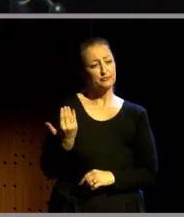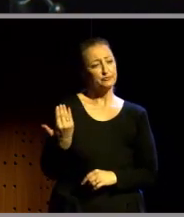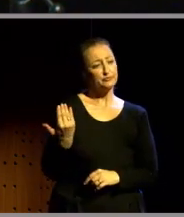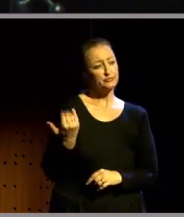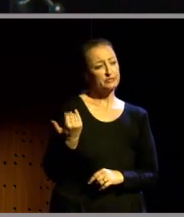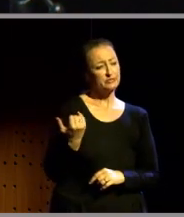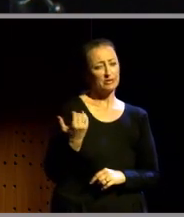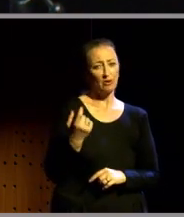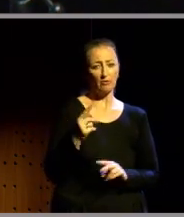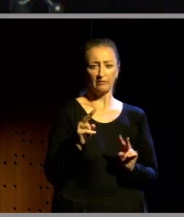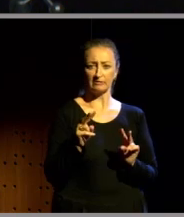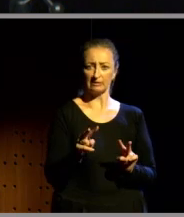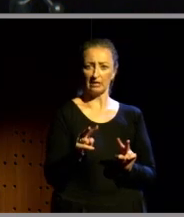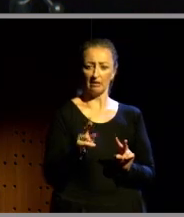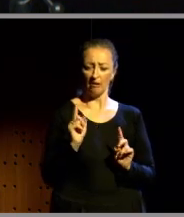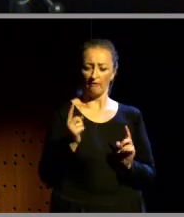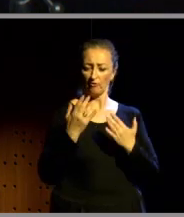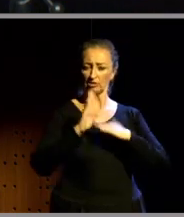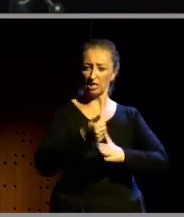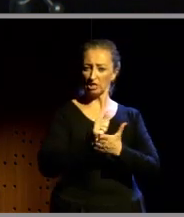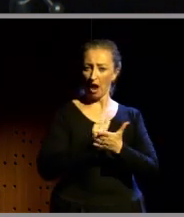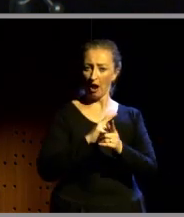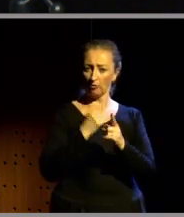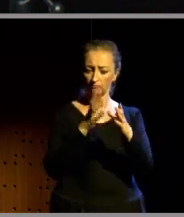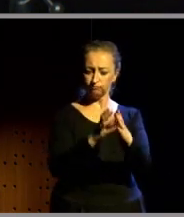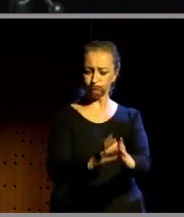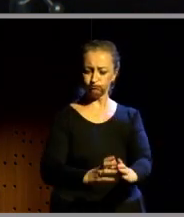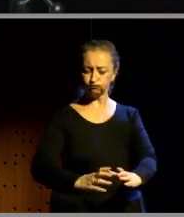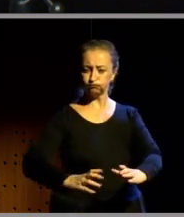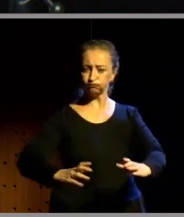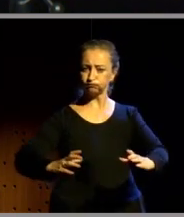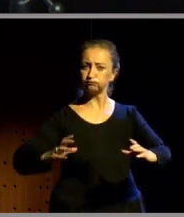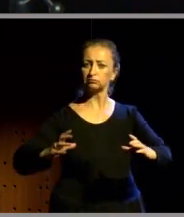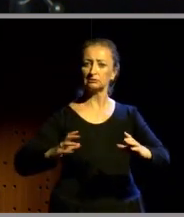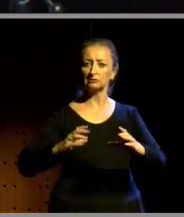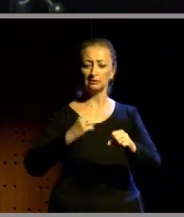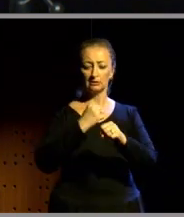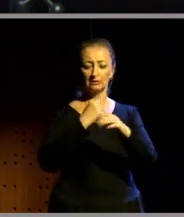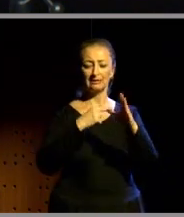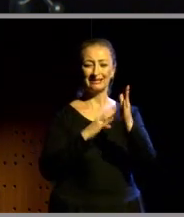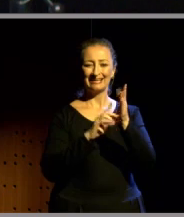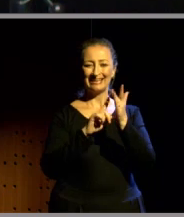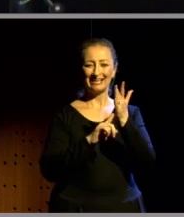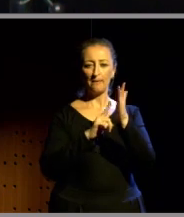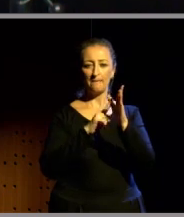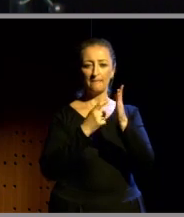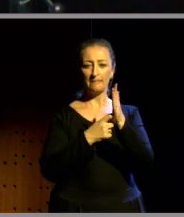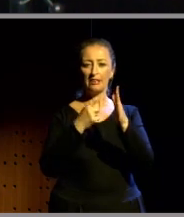momentum in First Nations arts and culture. Kamilaroi and Bigambul artist